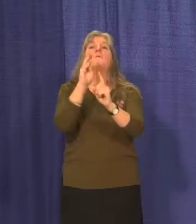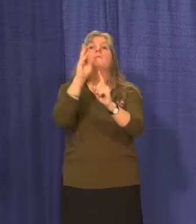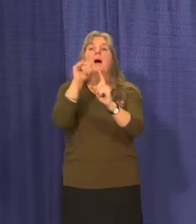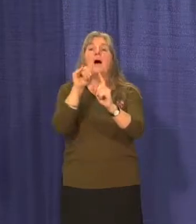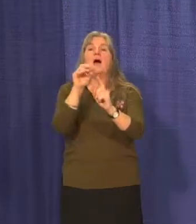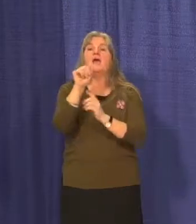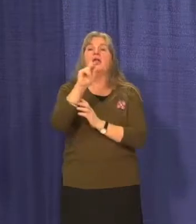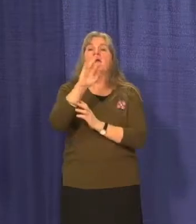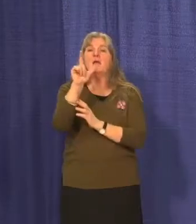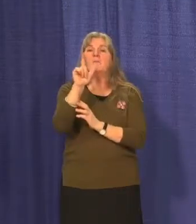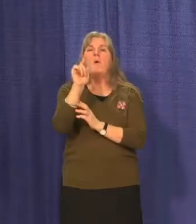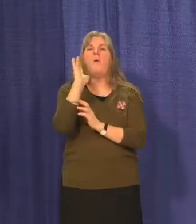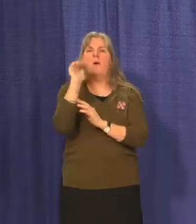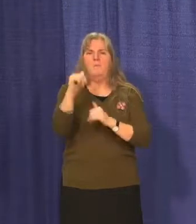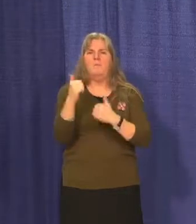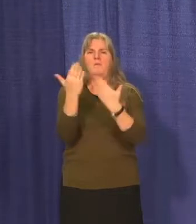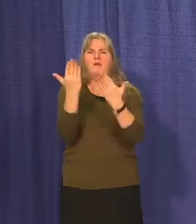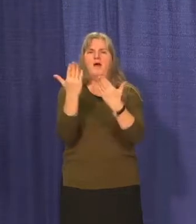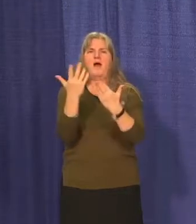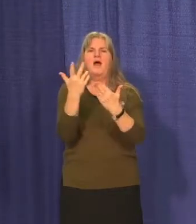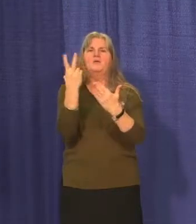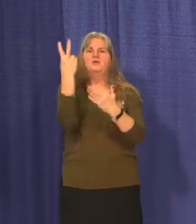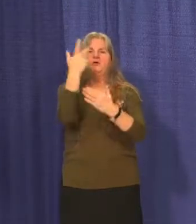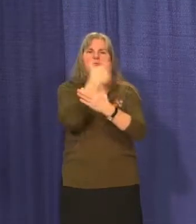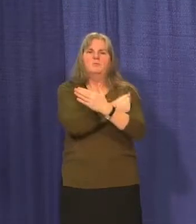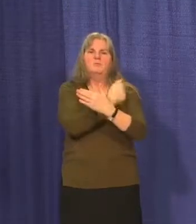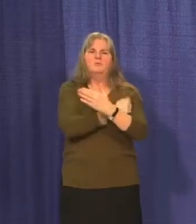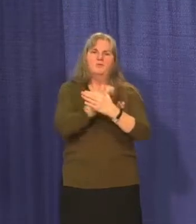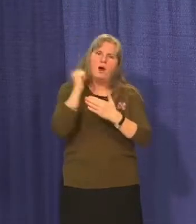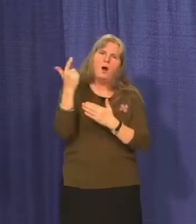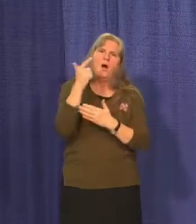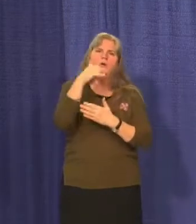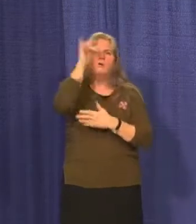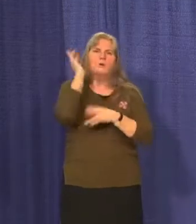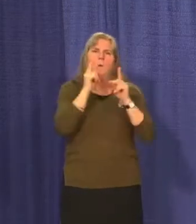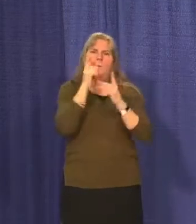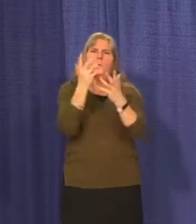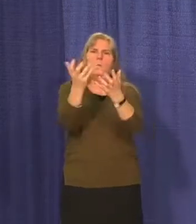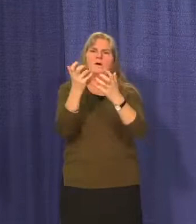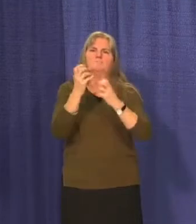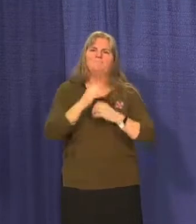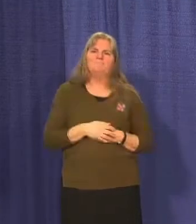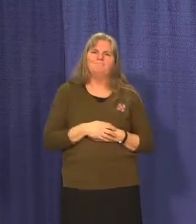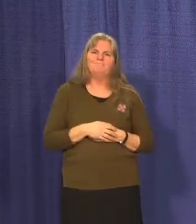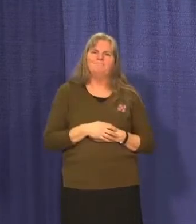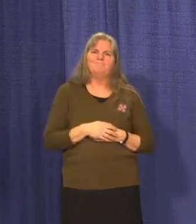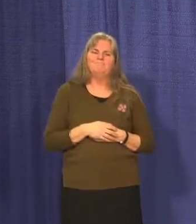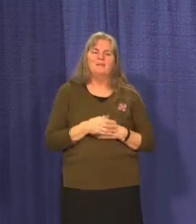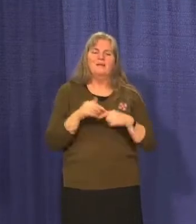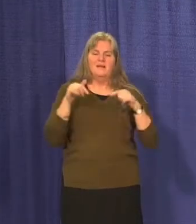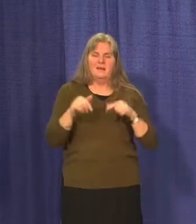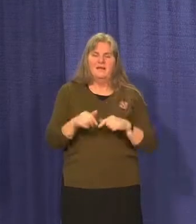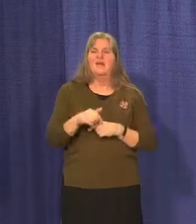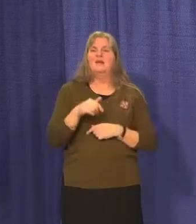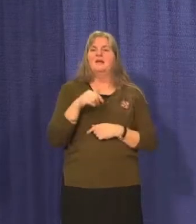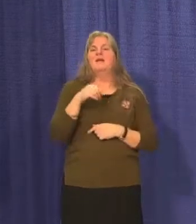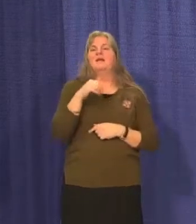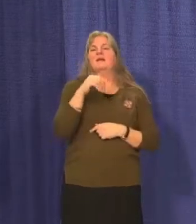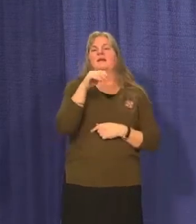second shots to every eligible Yukon adult who wanted one. As planned, the three territories are already far